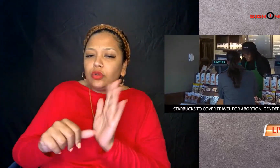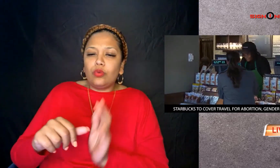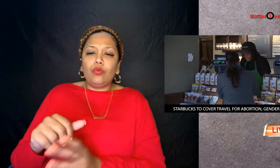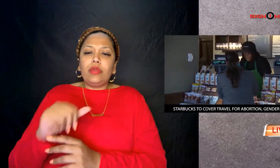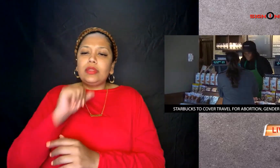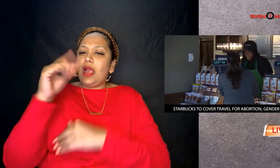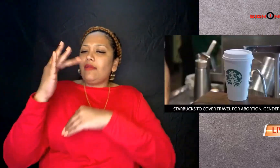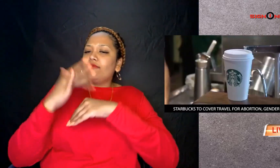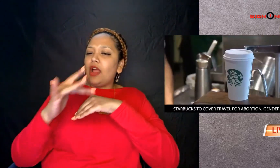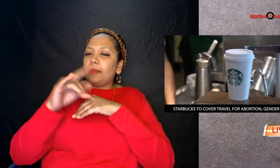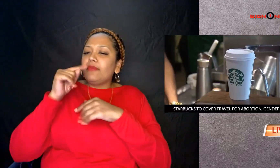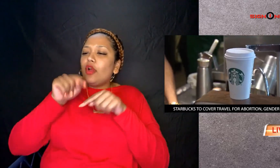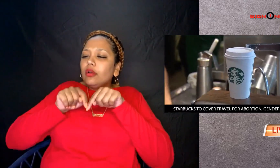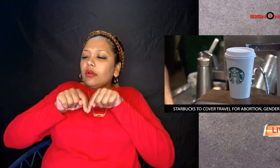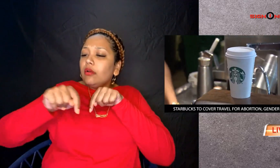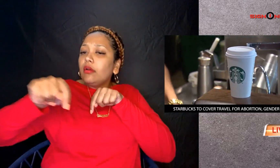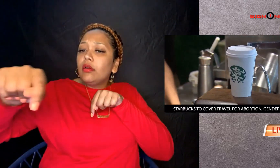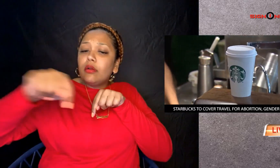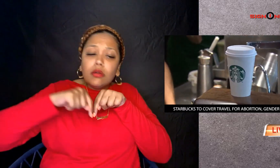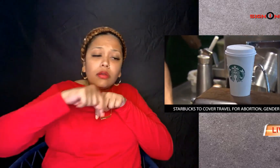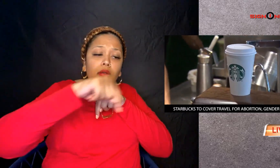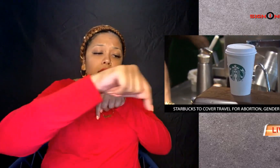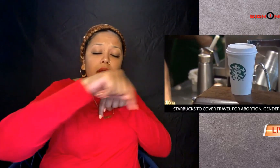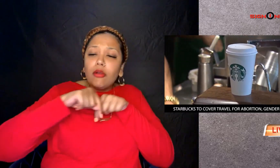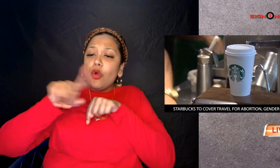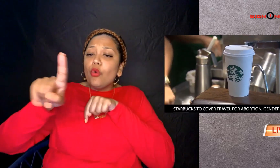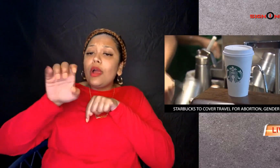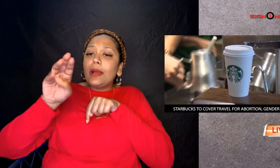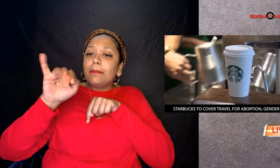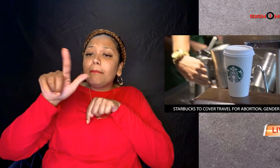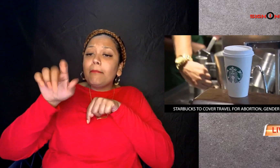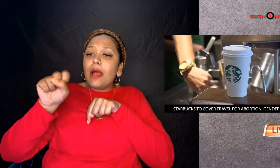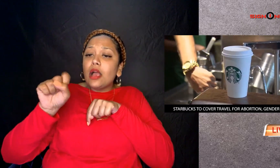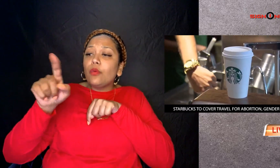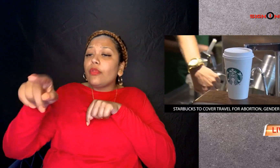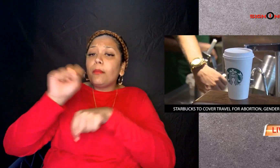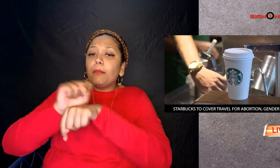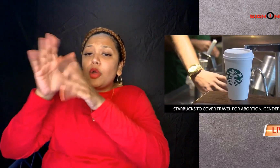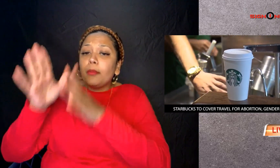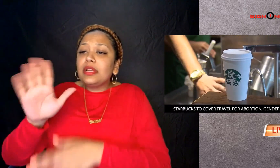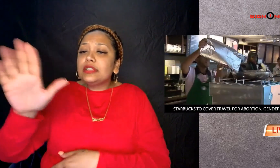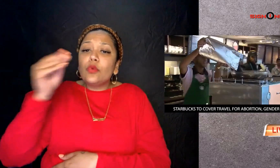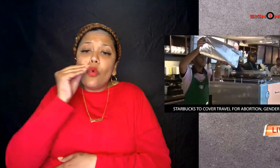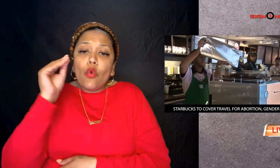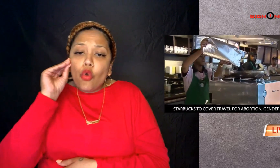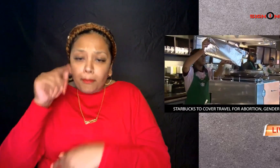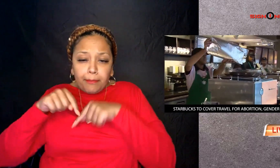when abortions or gender surgeries are not available within 100 miles of an employee's